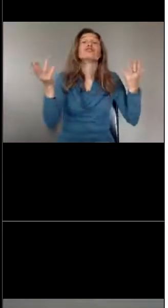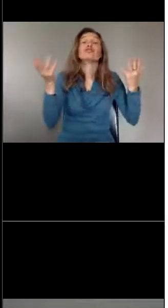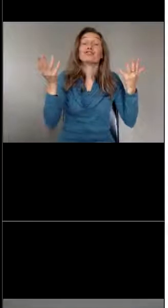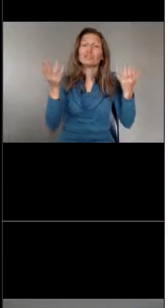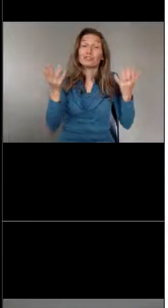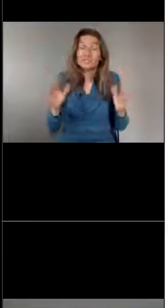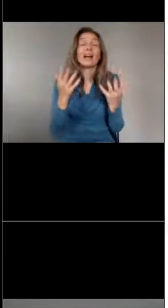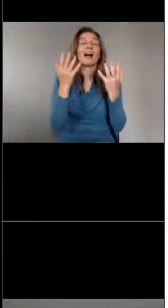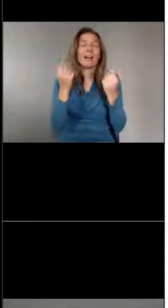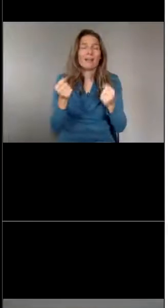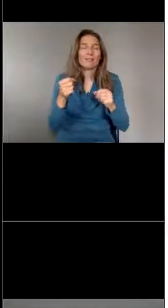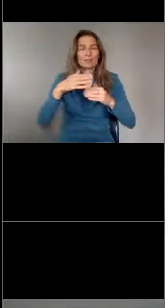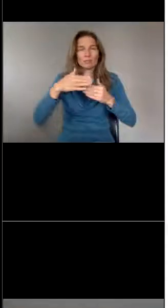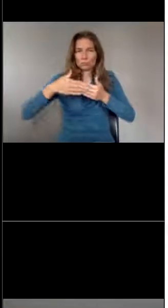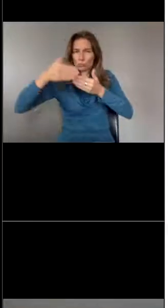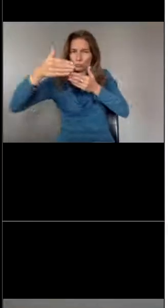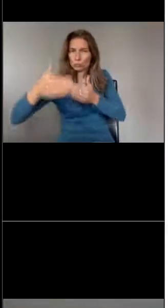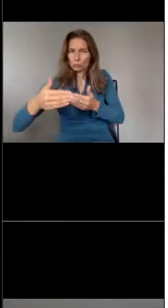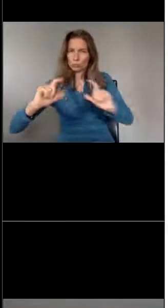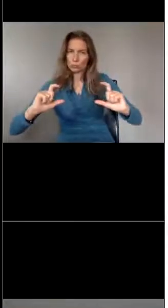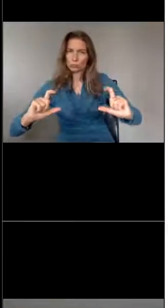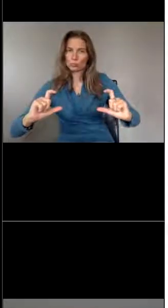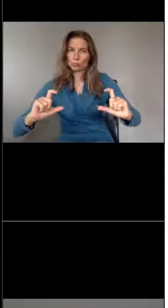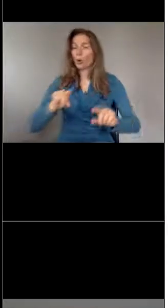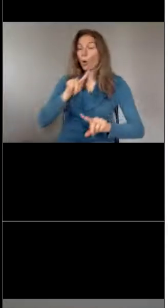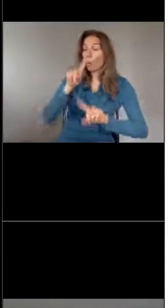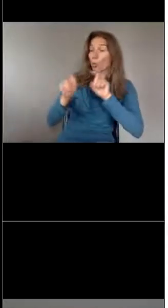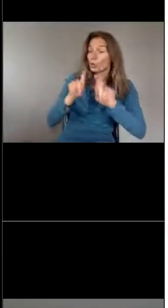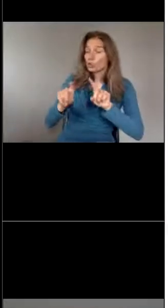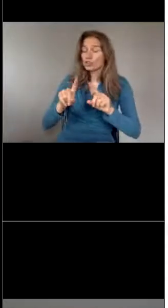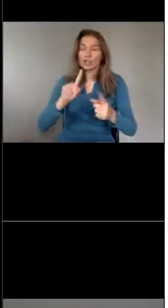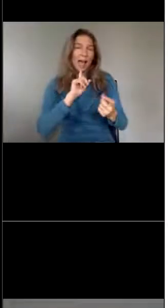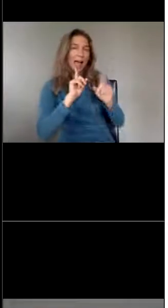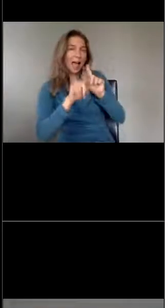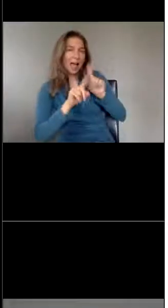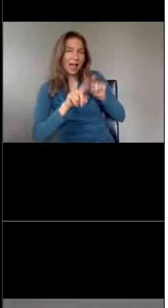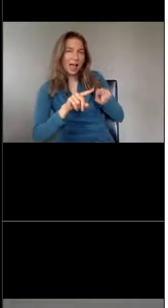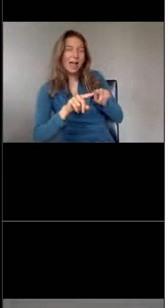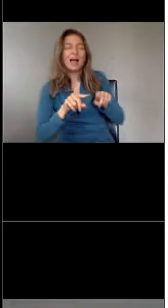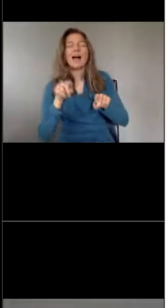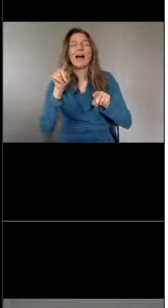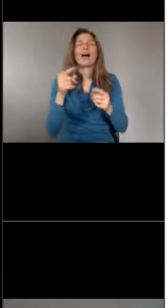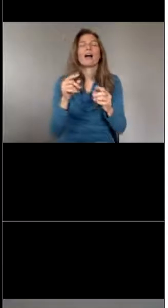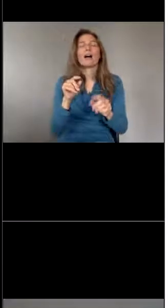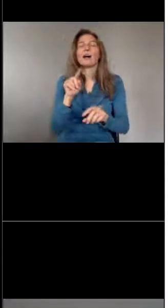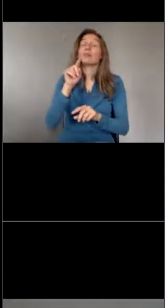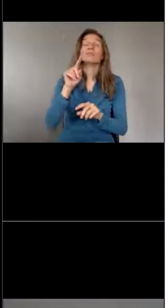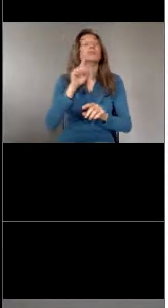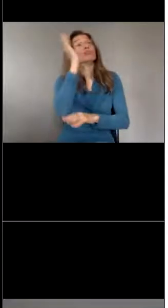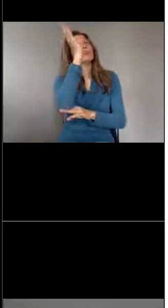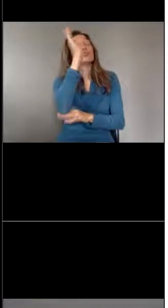But please, send your questions along, as our presenters are talking and we'll try to answer